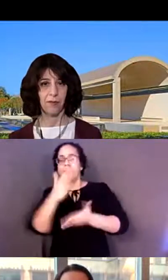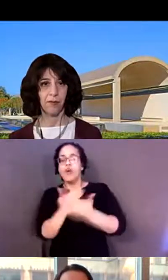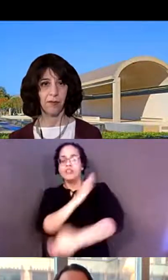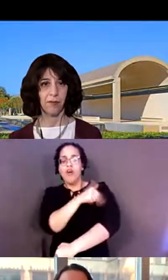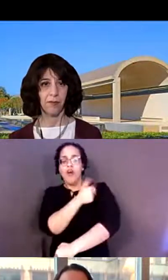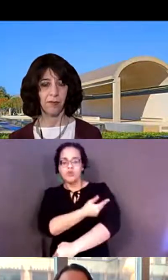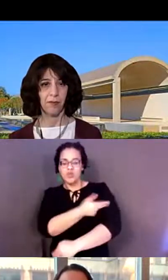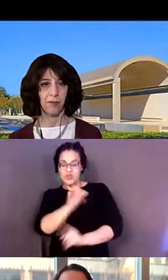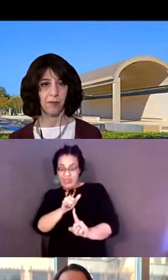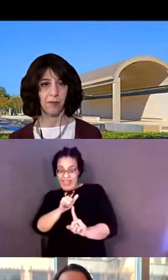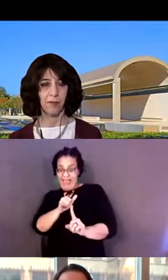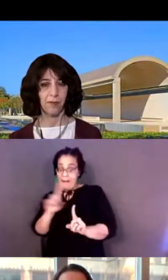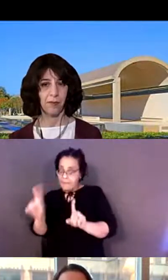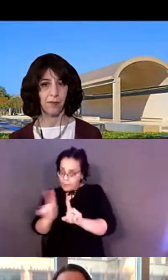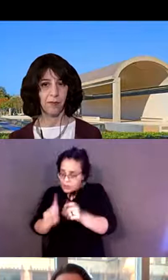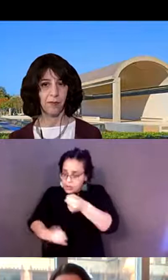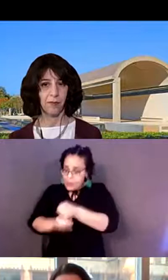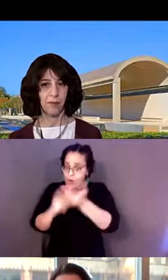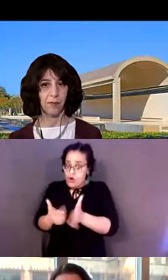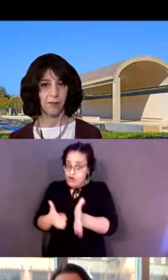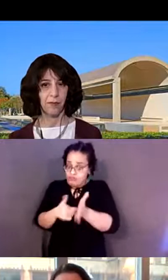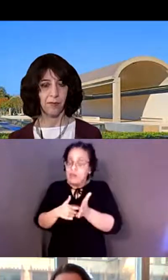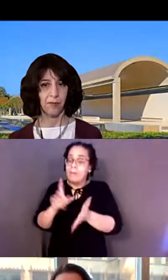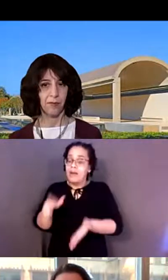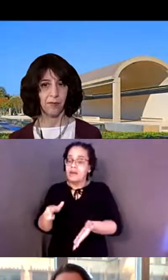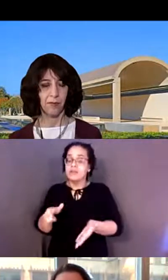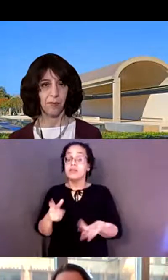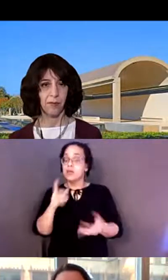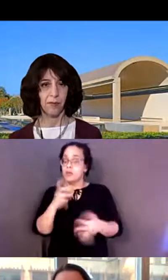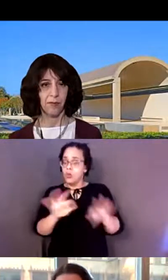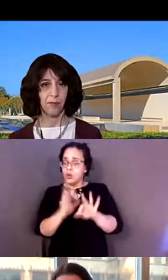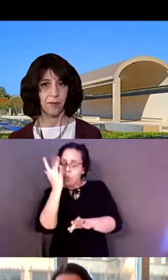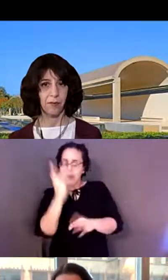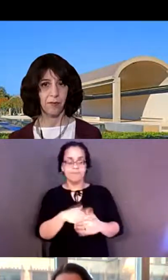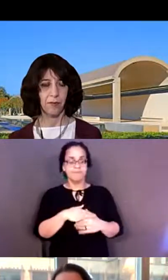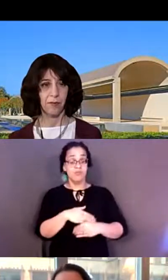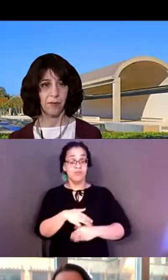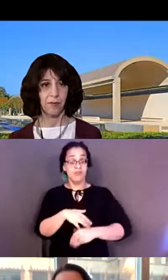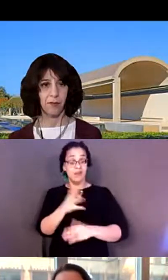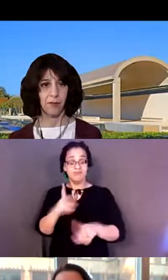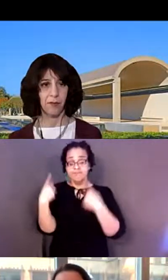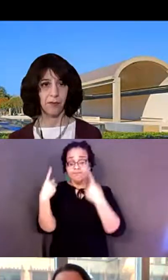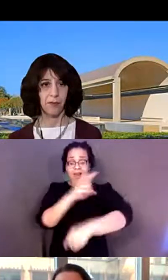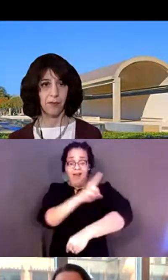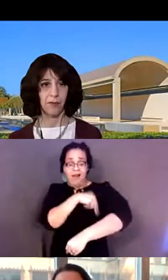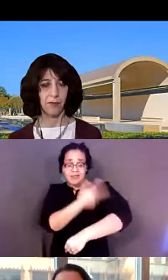is we noticed a lot of hospitals understandably were limiting